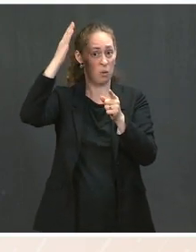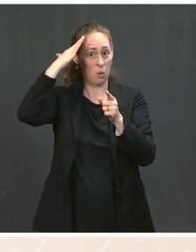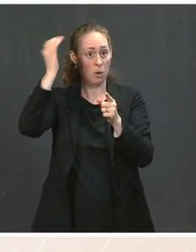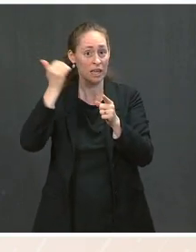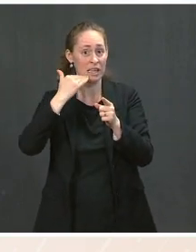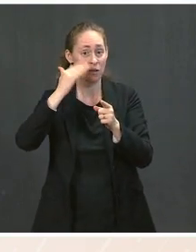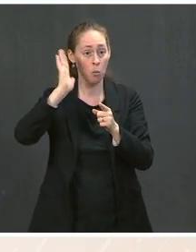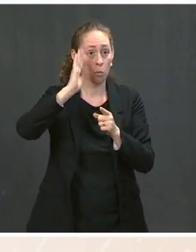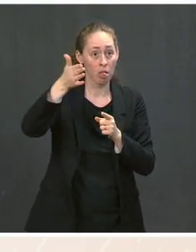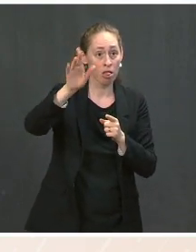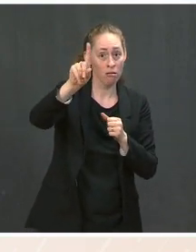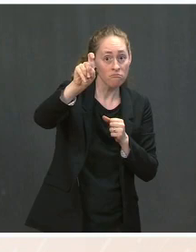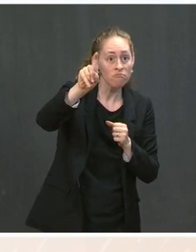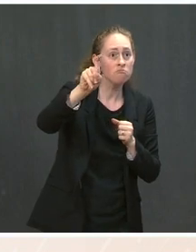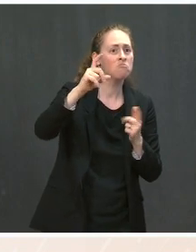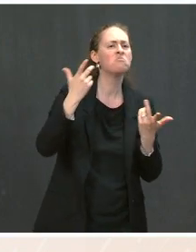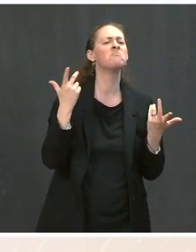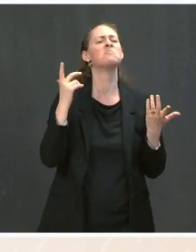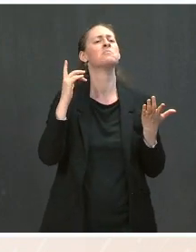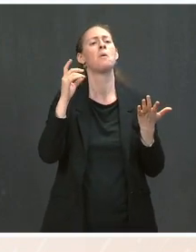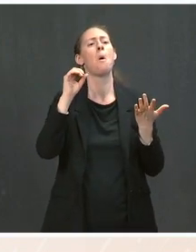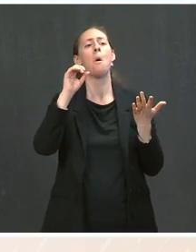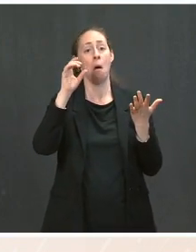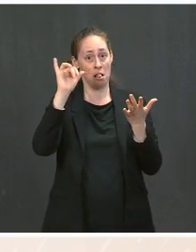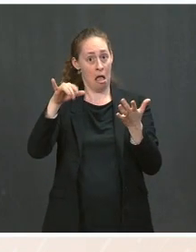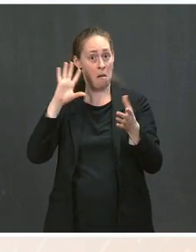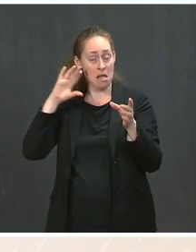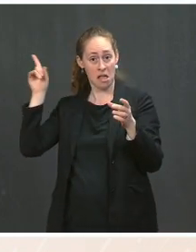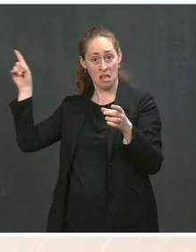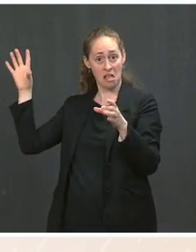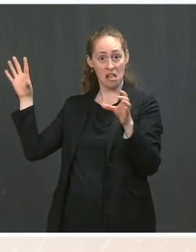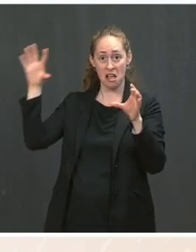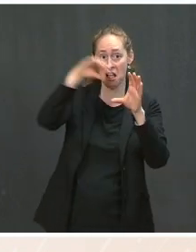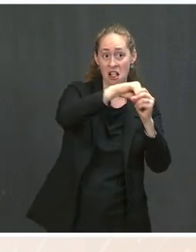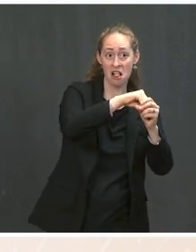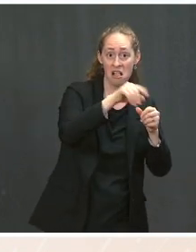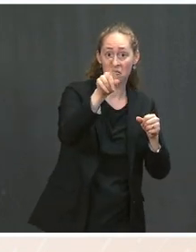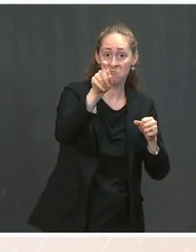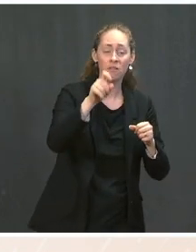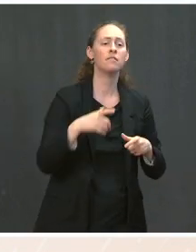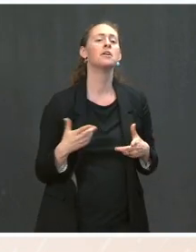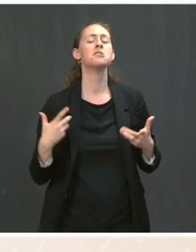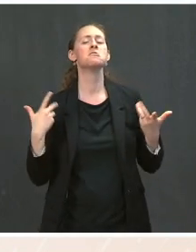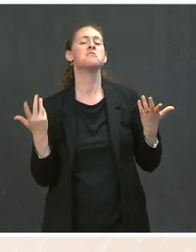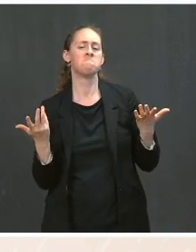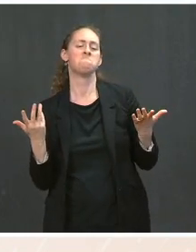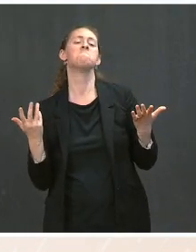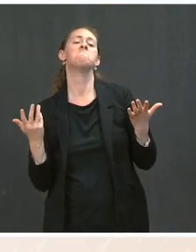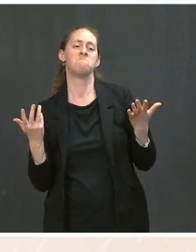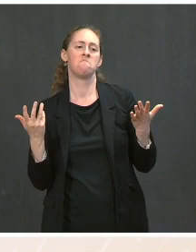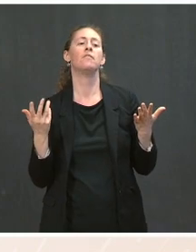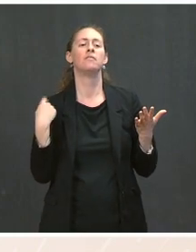part of the conversation with President Moon. Ms. Psaki: There's been an ongoing review, of course, of the approach and the steps forward here.